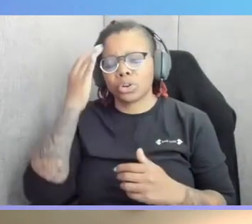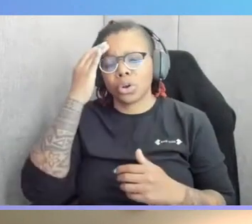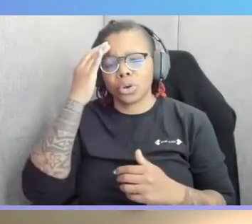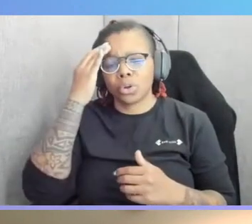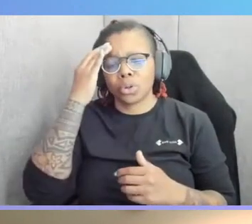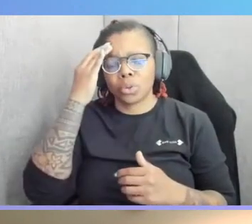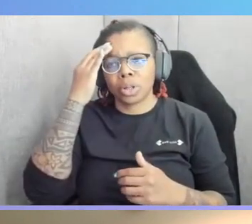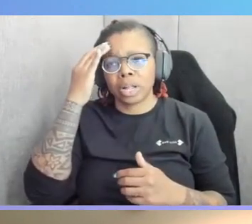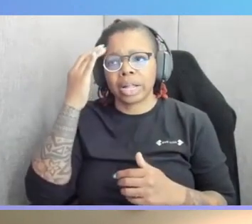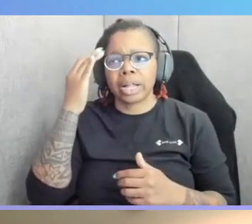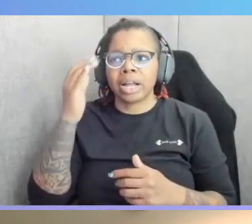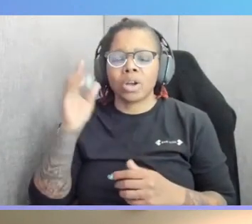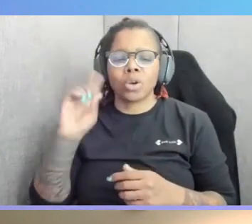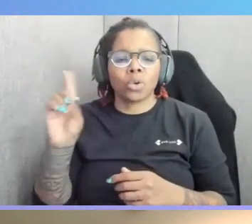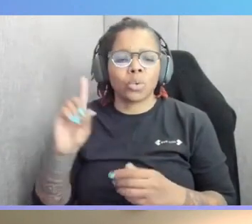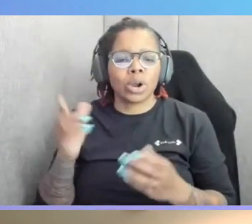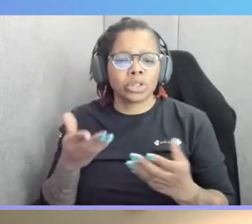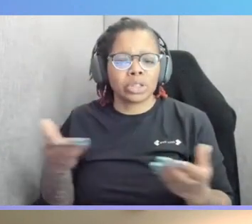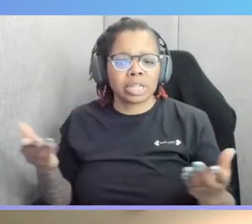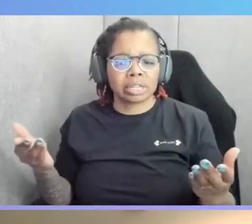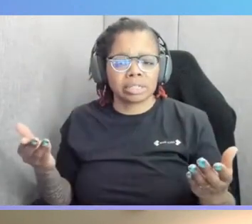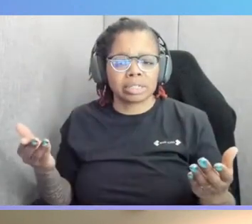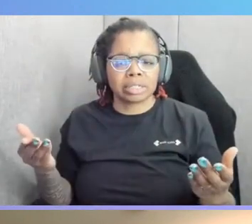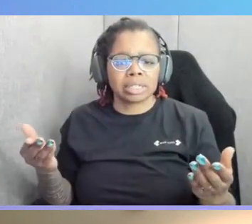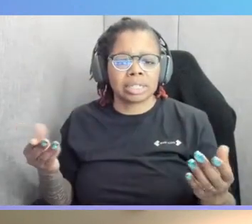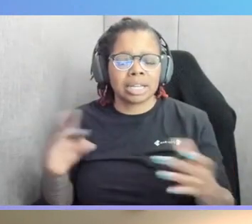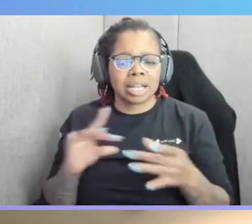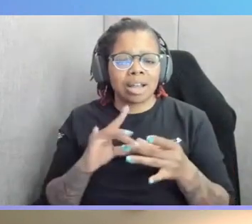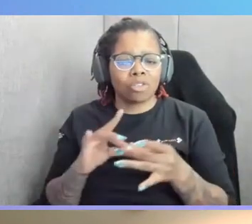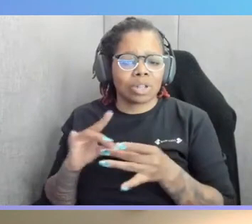where things are in relation to each other, because I'm